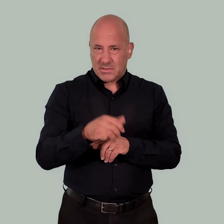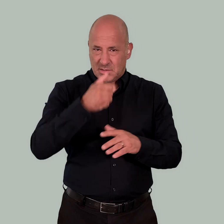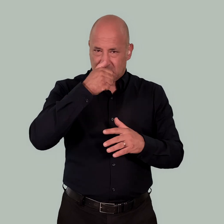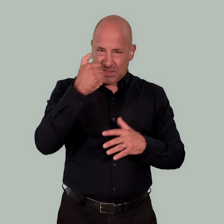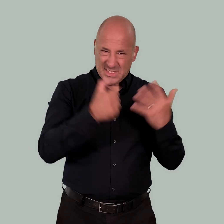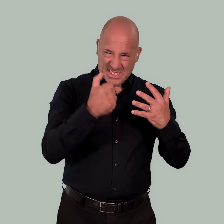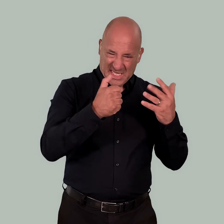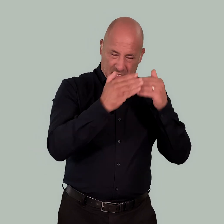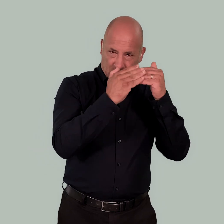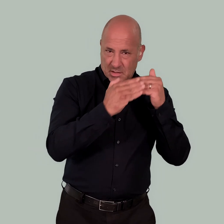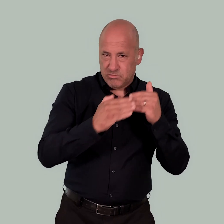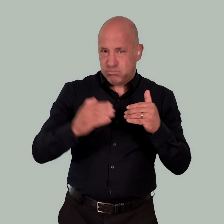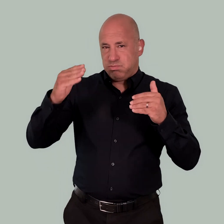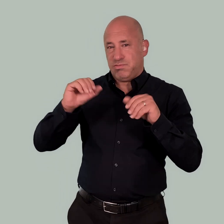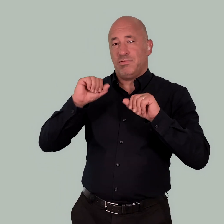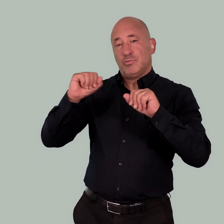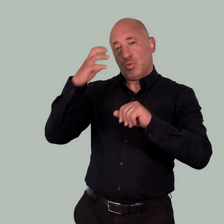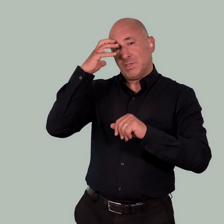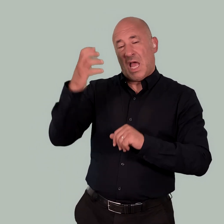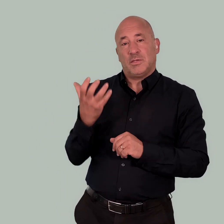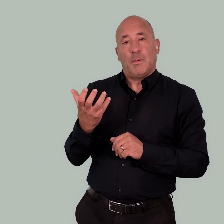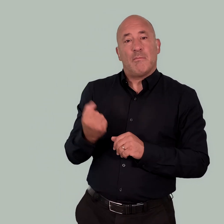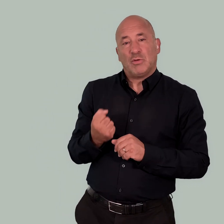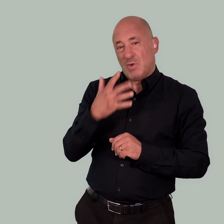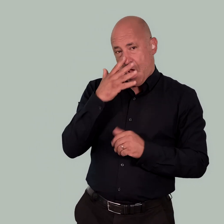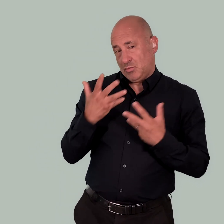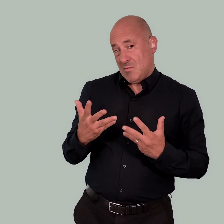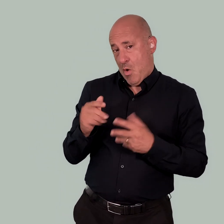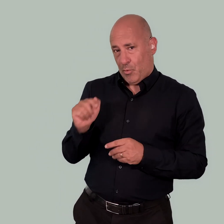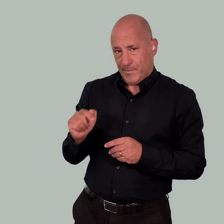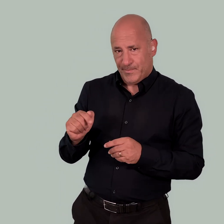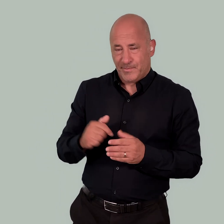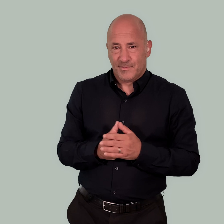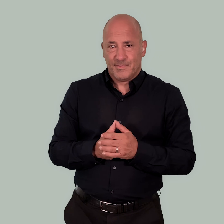aged between 16 years and the contemporary state pension age.